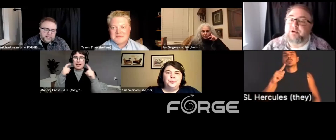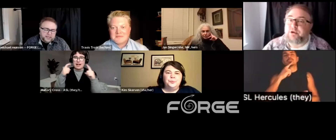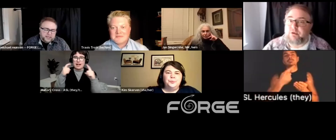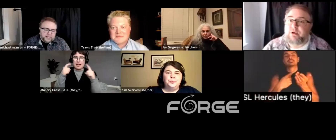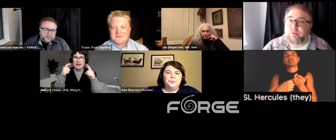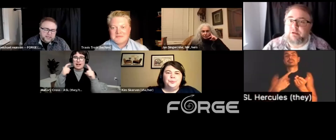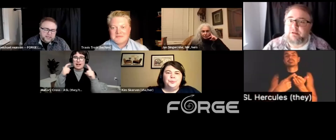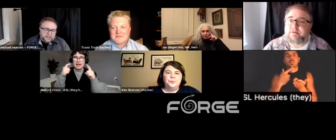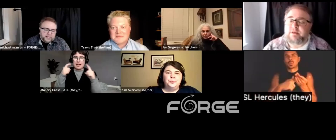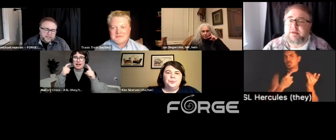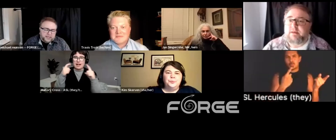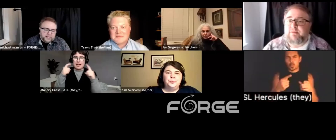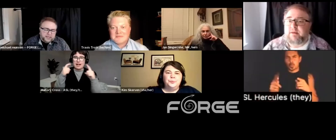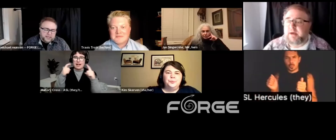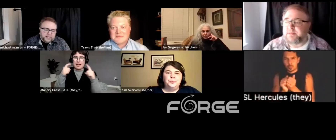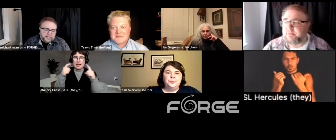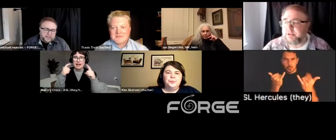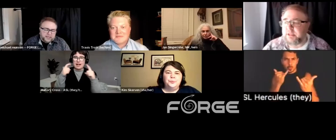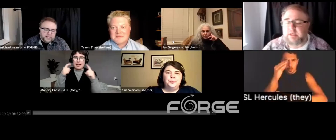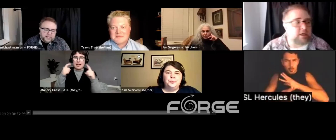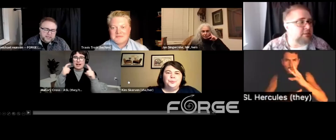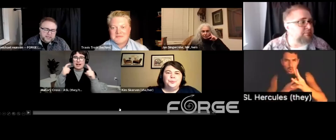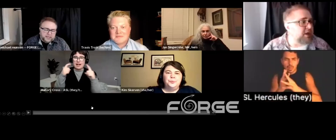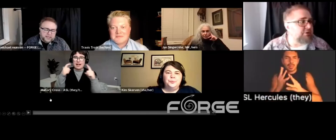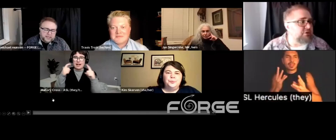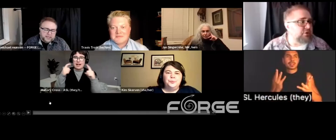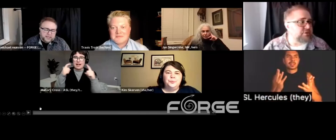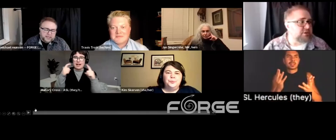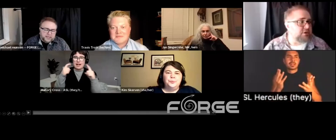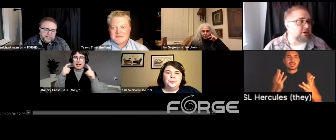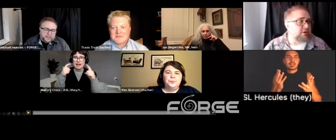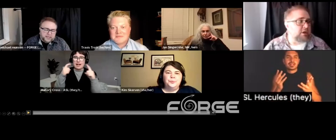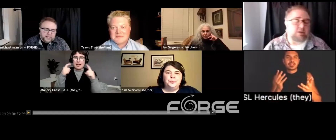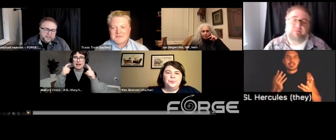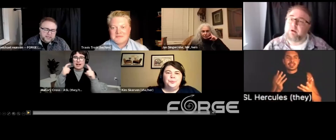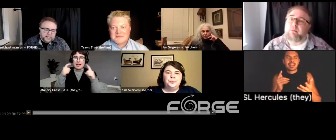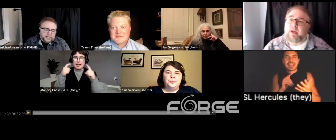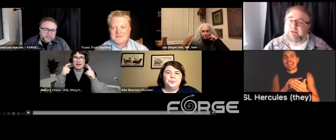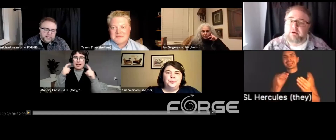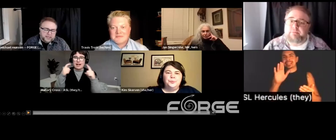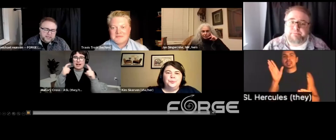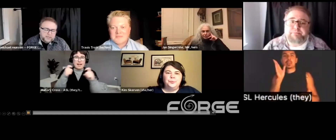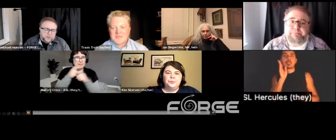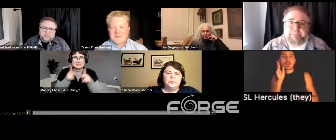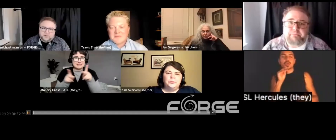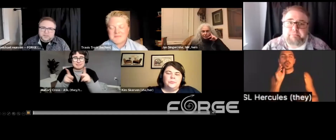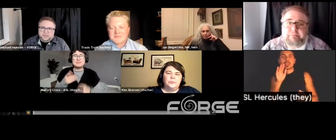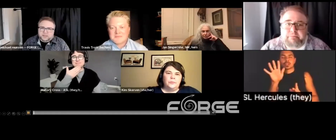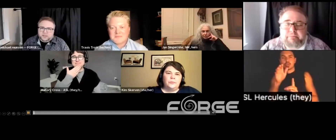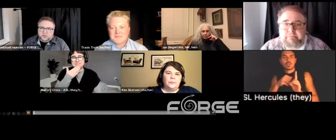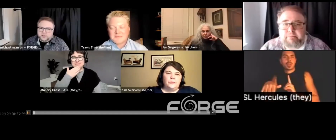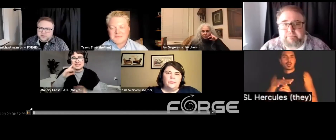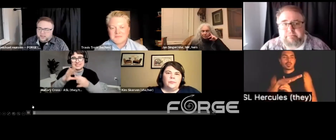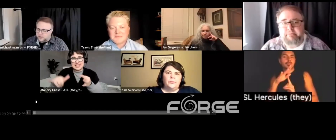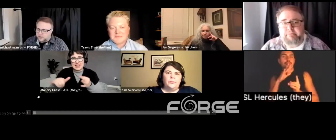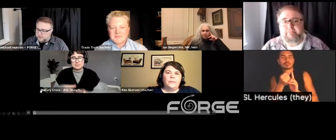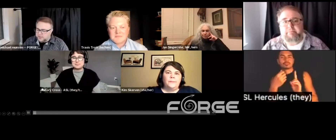in the current world than possibly other folks that are around her. You know, a couple of things that you all said,